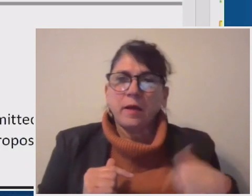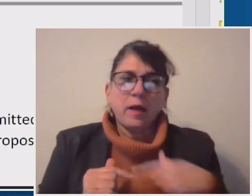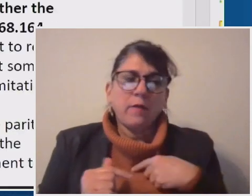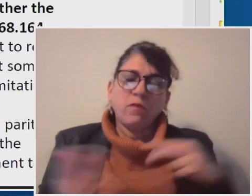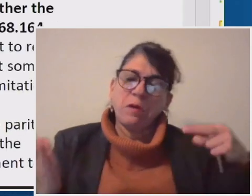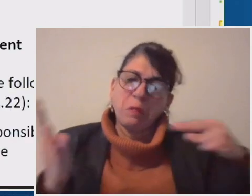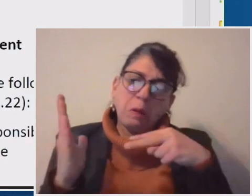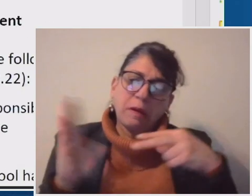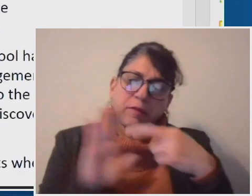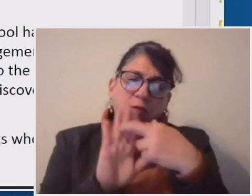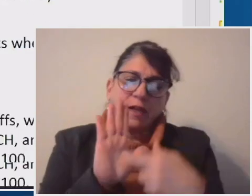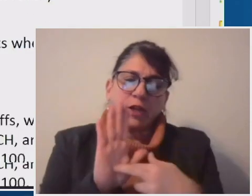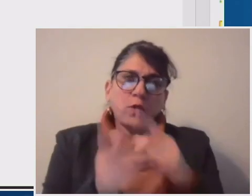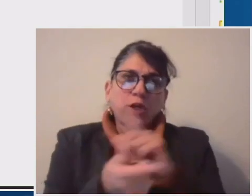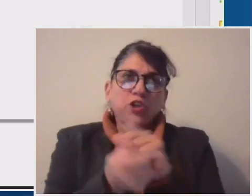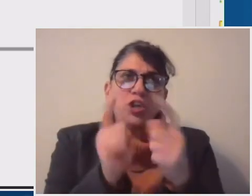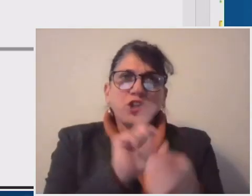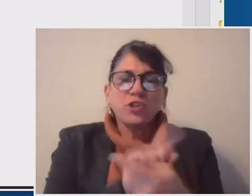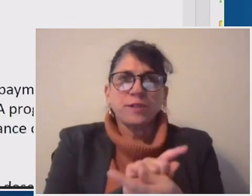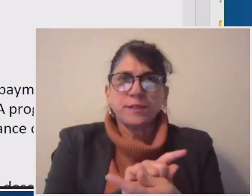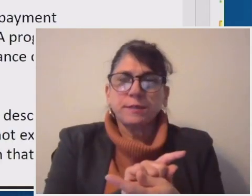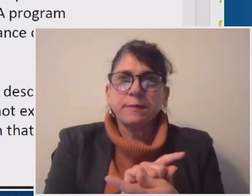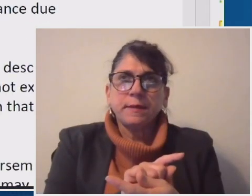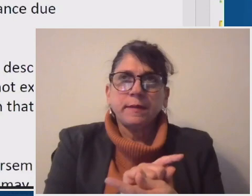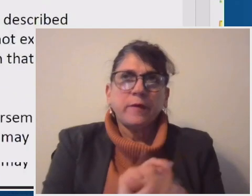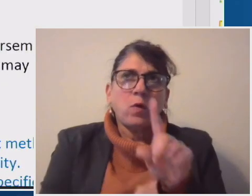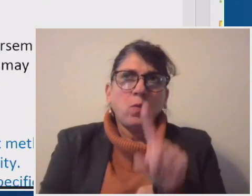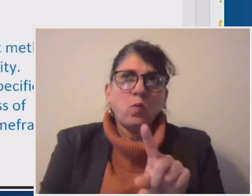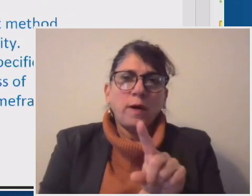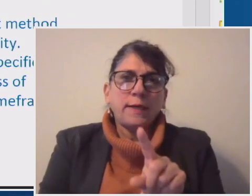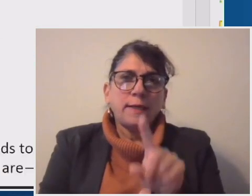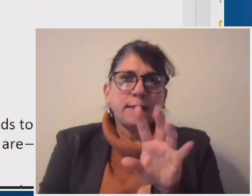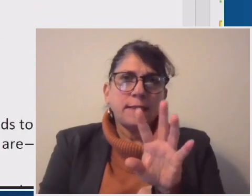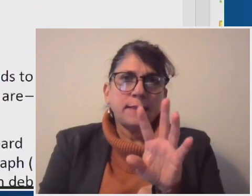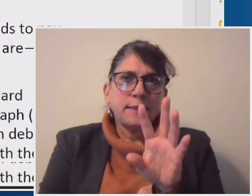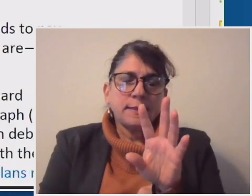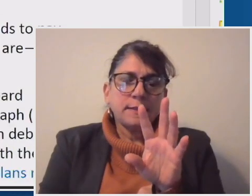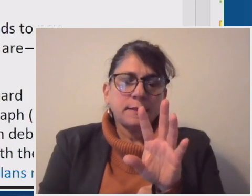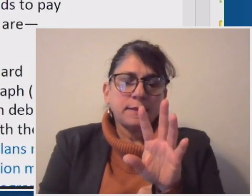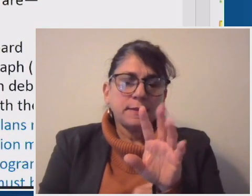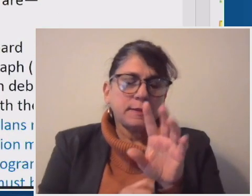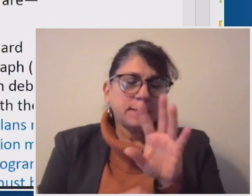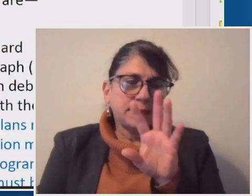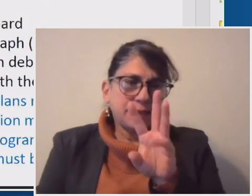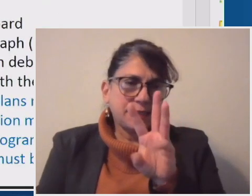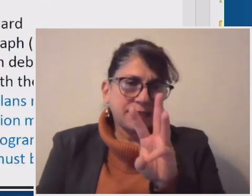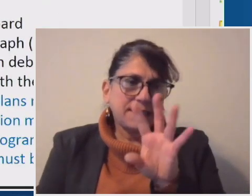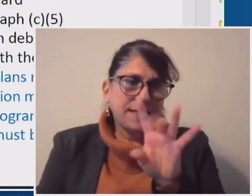changes under 668.164 and you'll see we